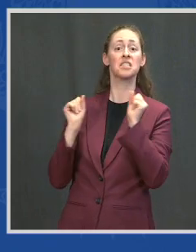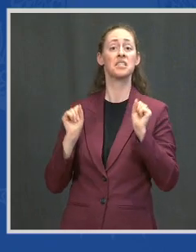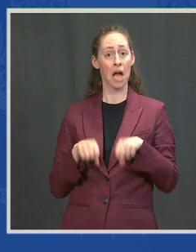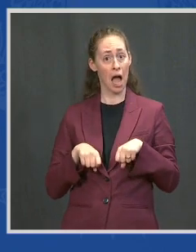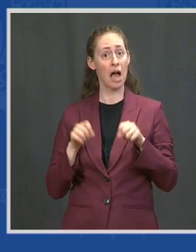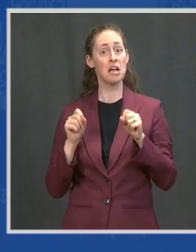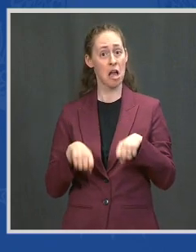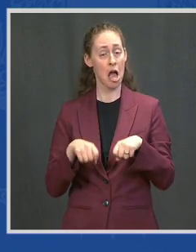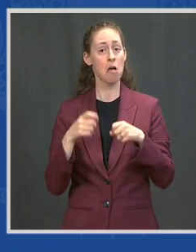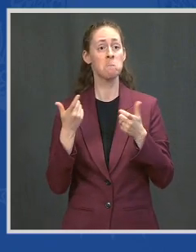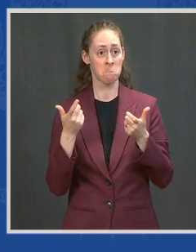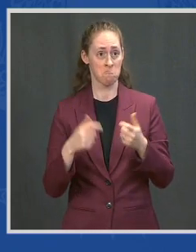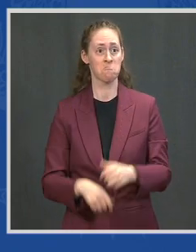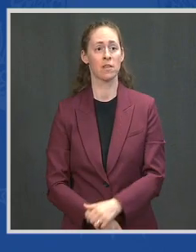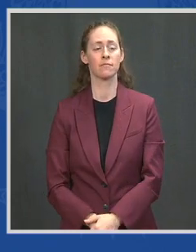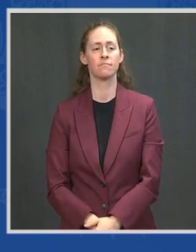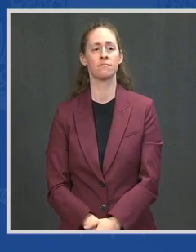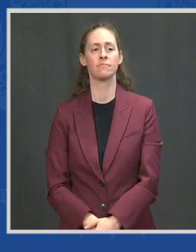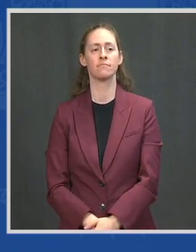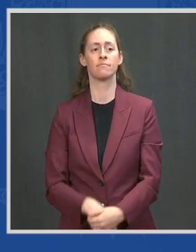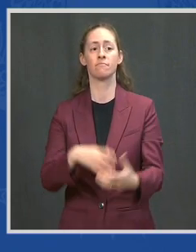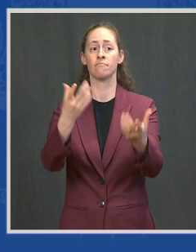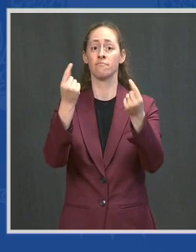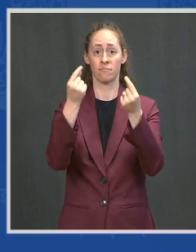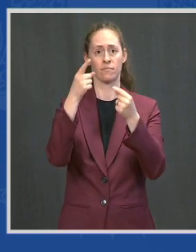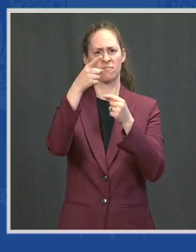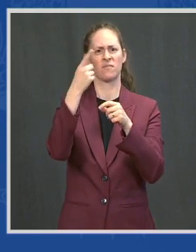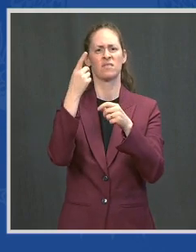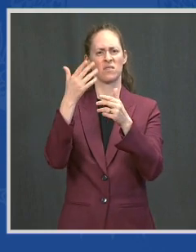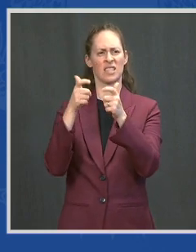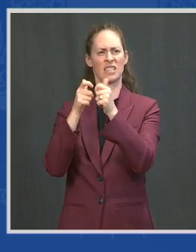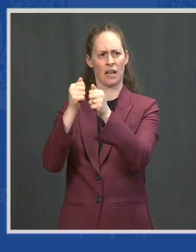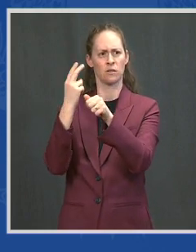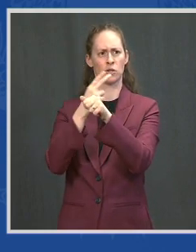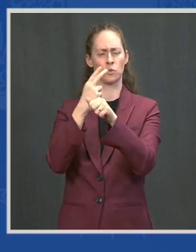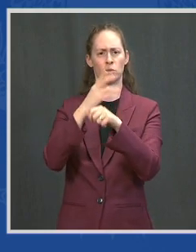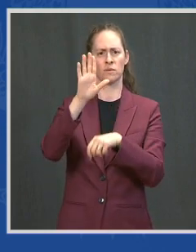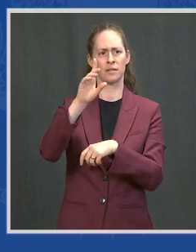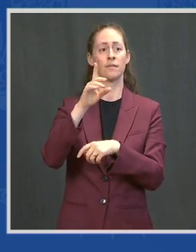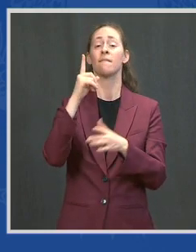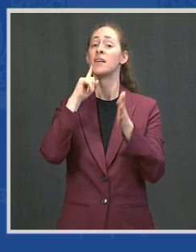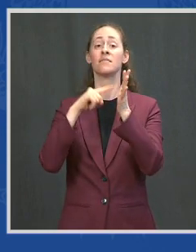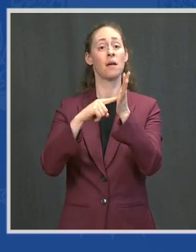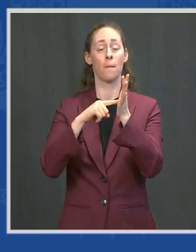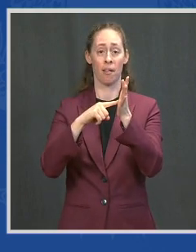Text your zip code to the following number: 438829.